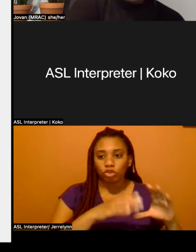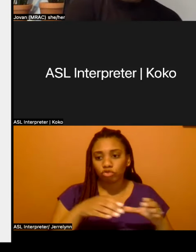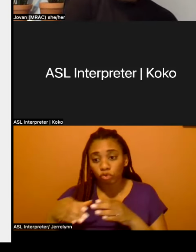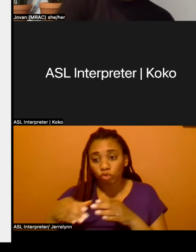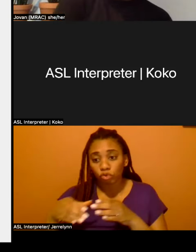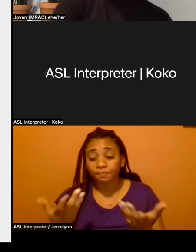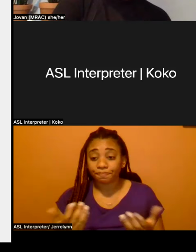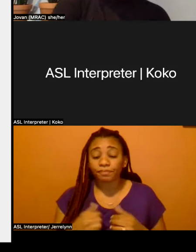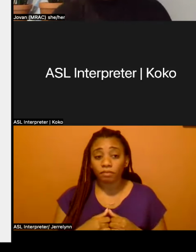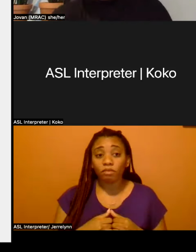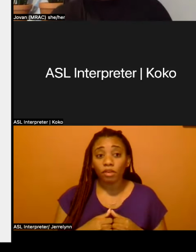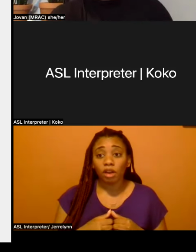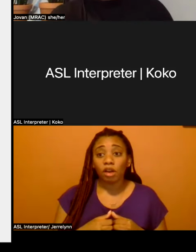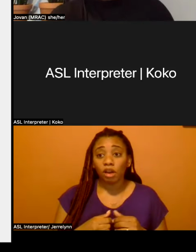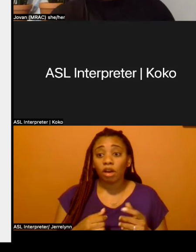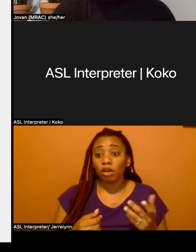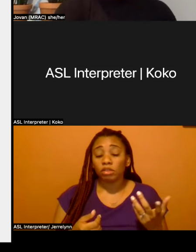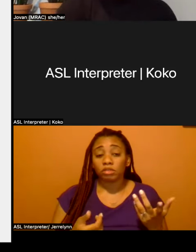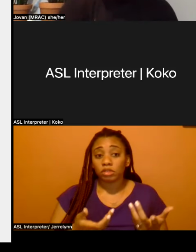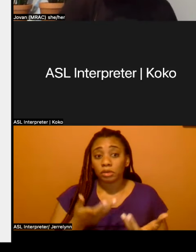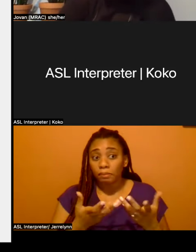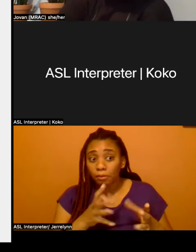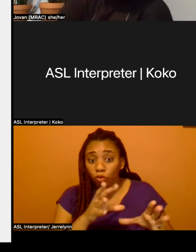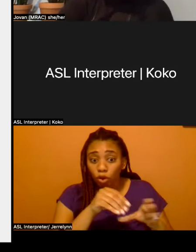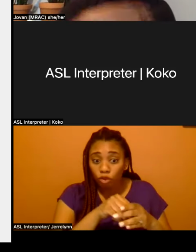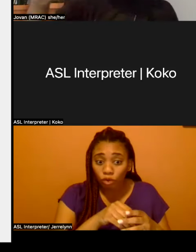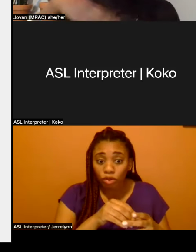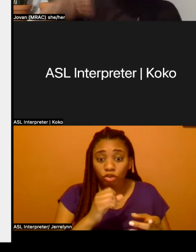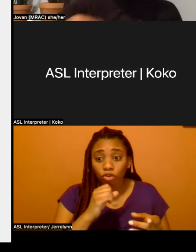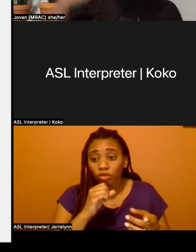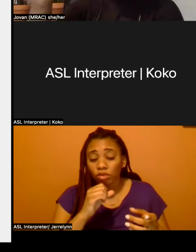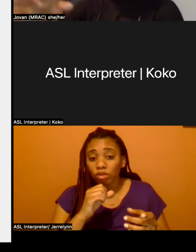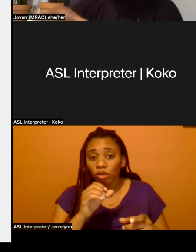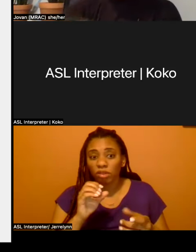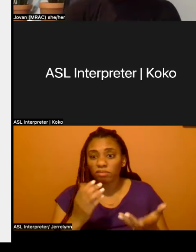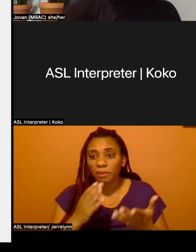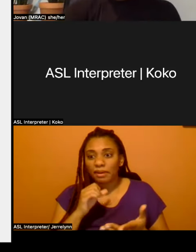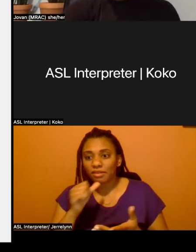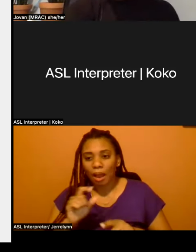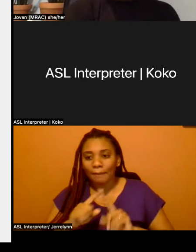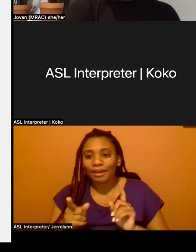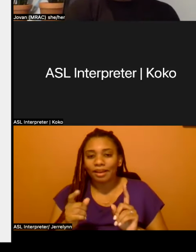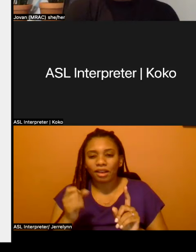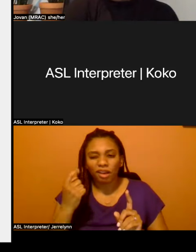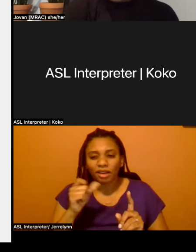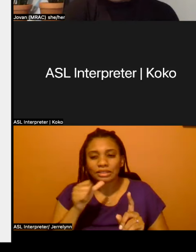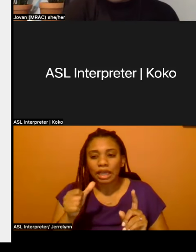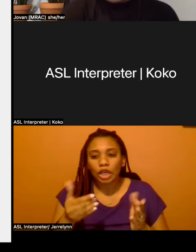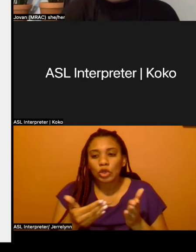and I have those names, or you were not. But it's nothing, it's not a new opportunity. Does that make sense?